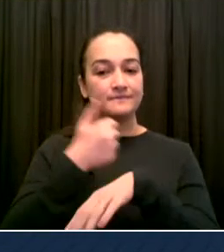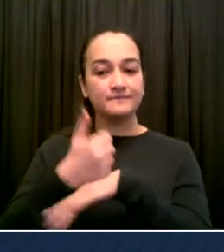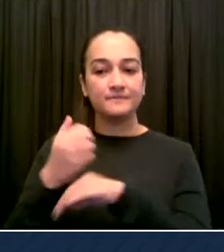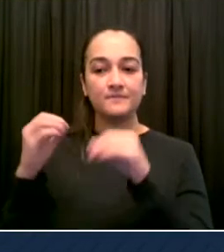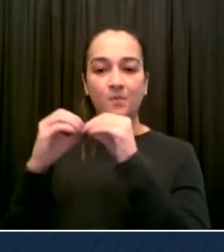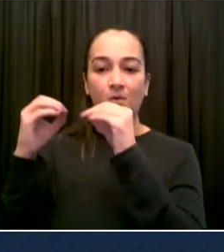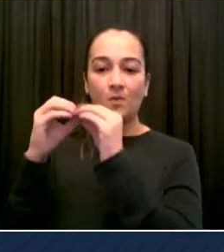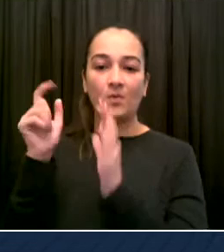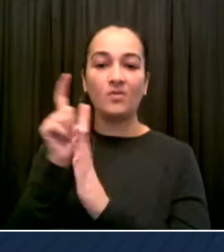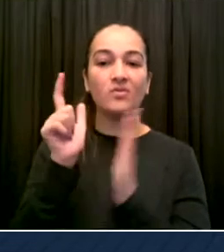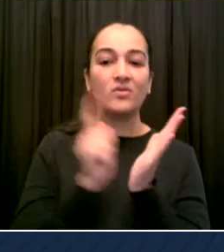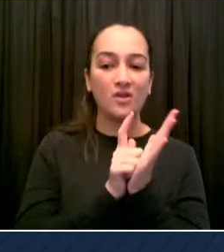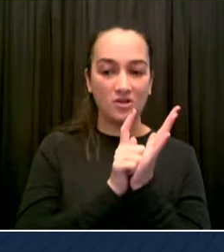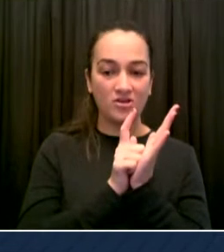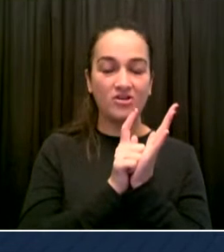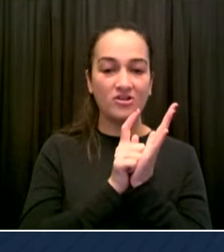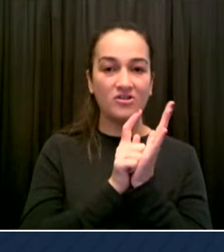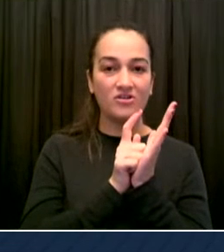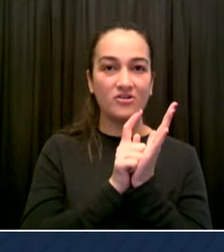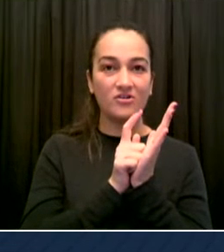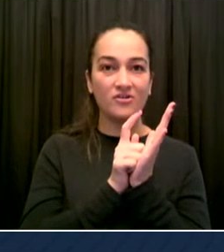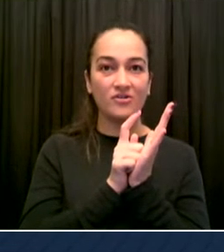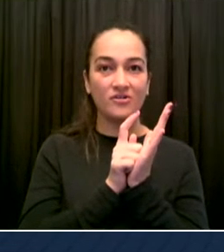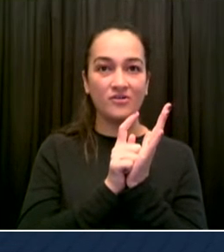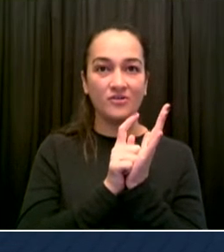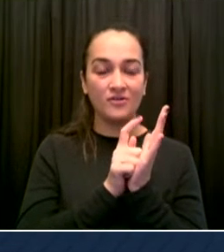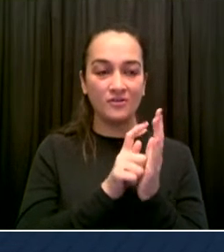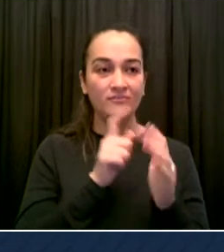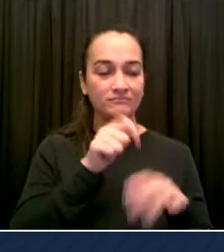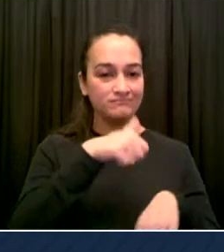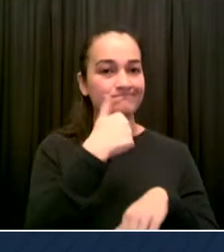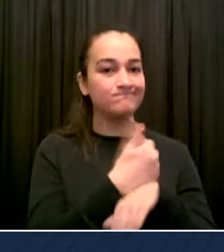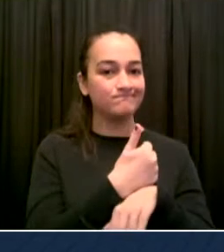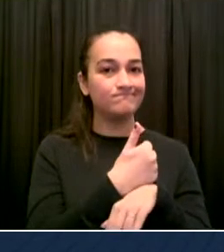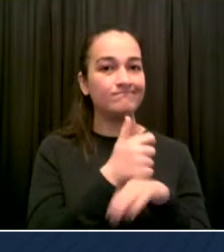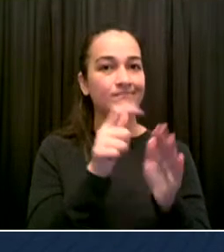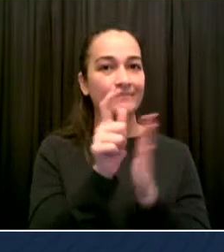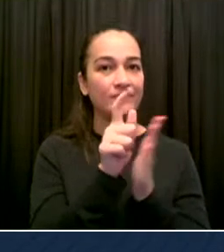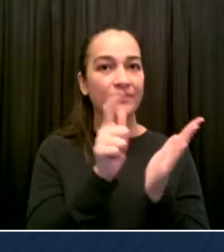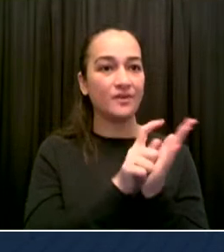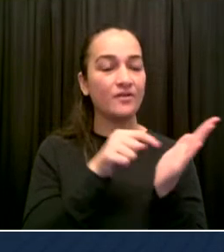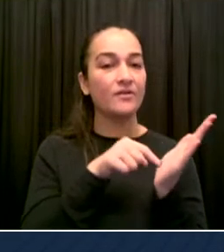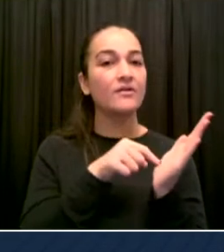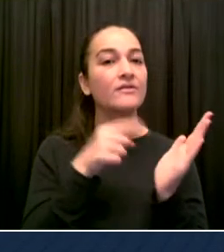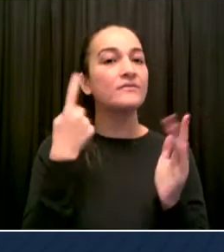HAS IMPLEMENT IT IMMEDIATELY, WOULD ALLOW US TO IMMEDIATELY